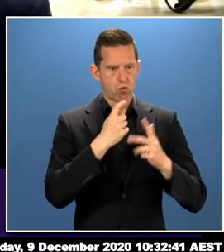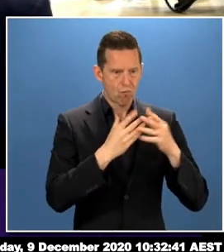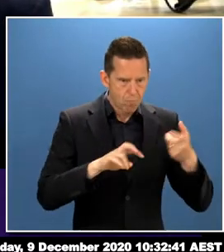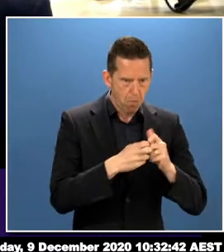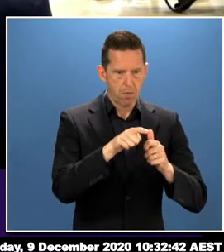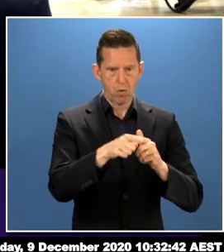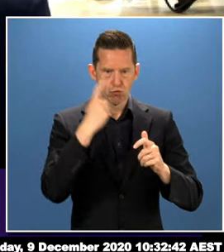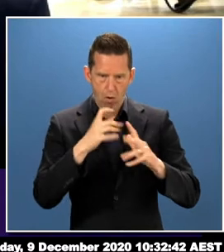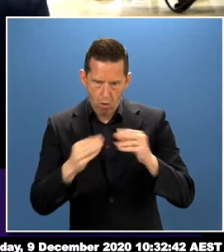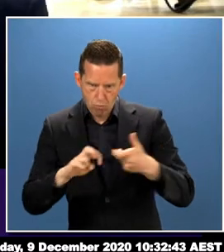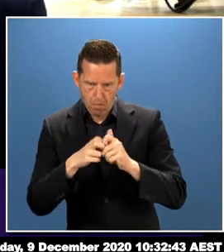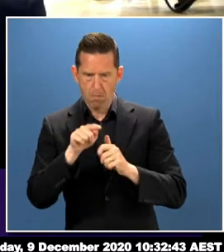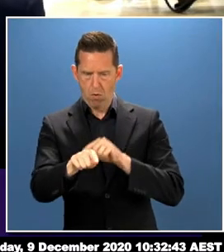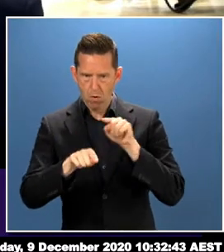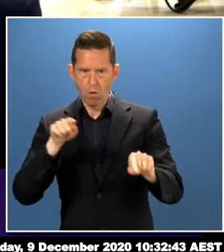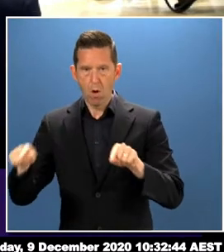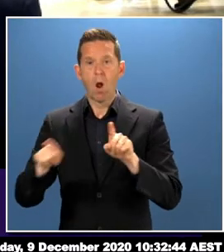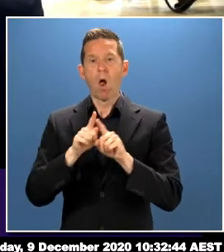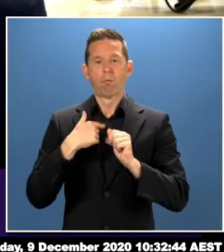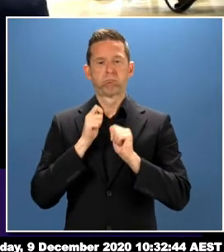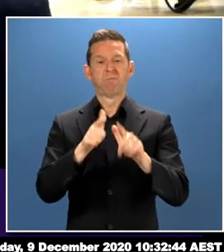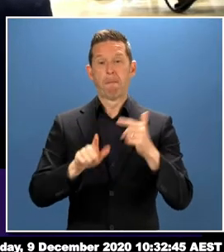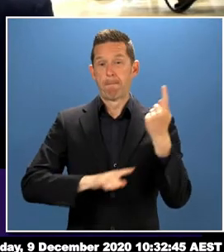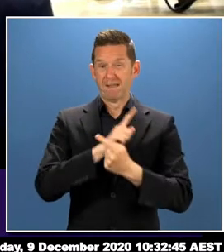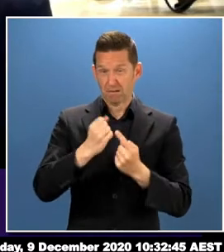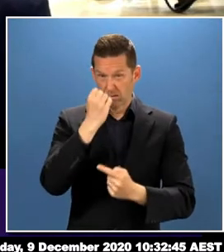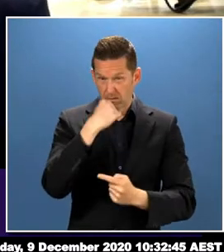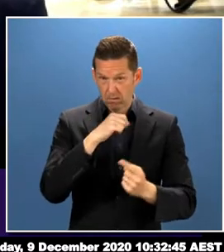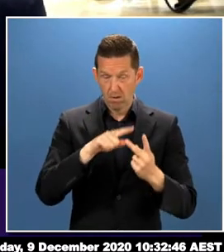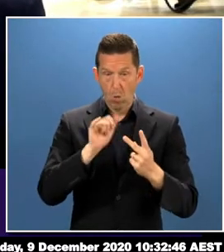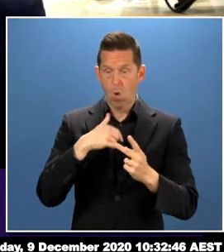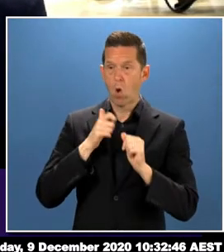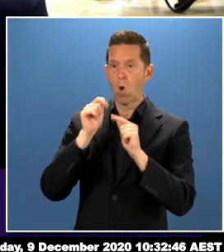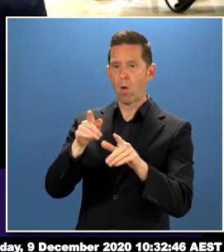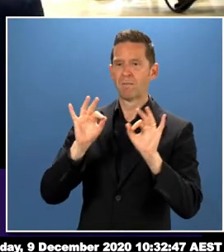example, getting to a meeting or going to a particular event or something like that.